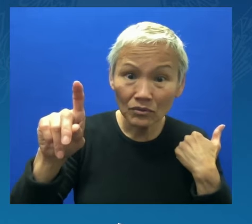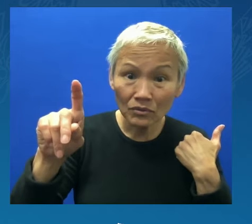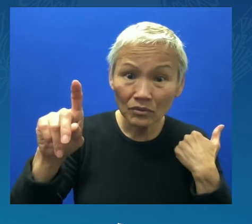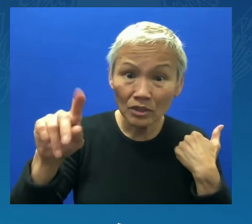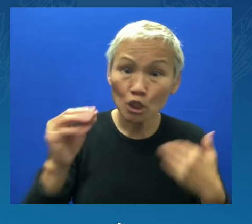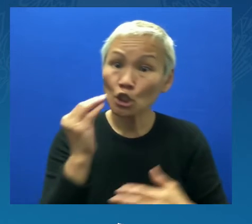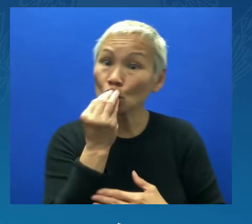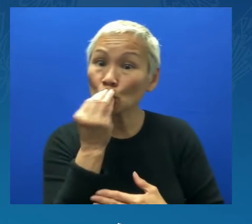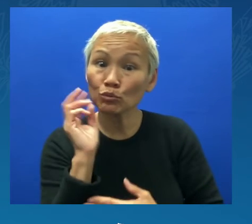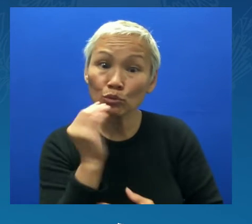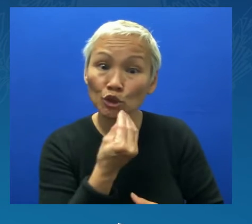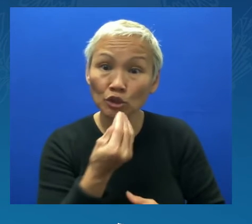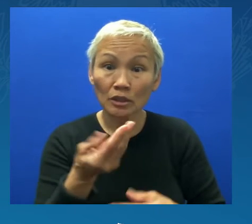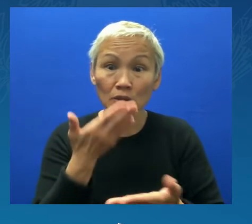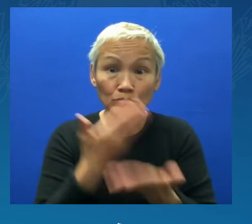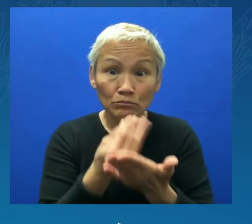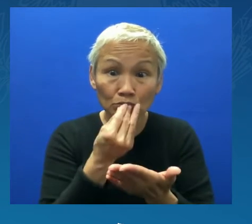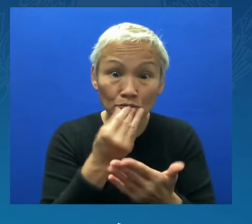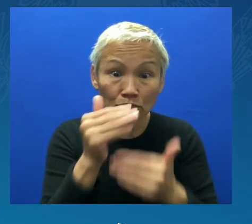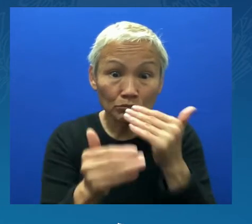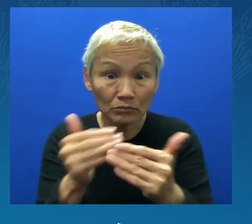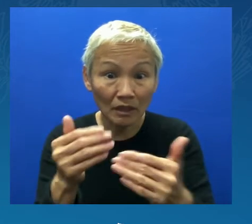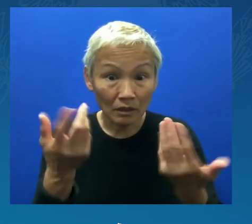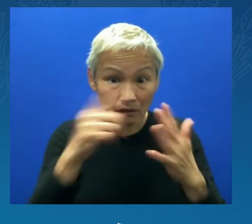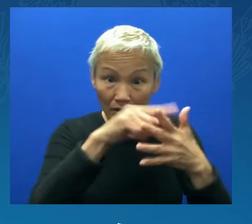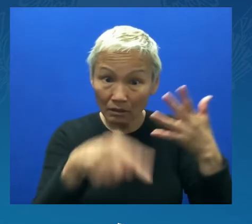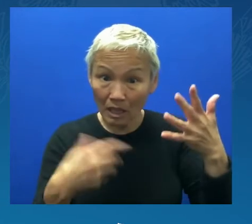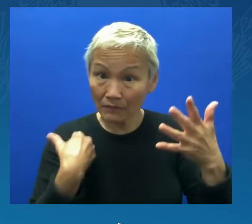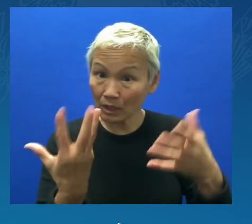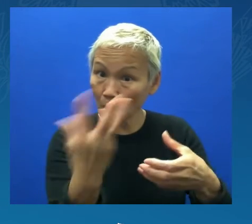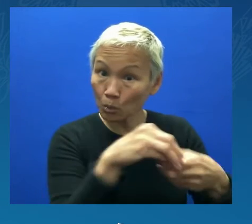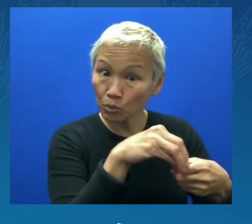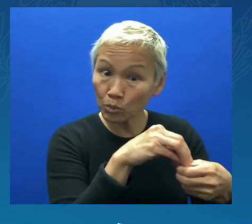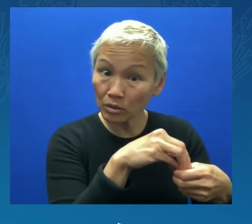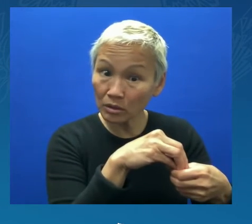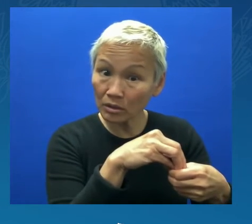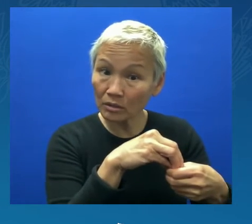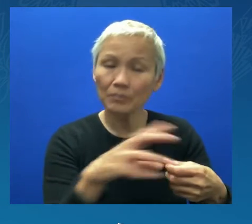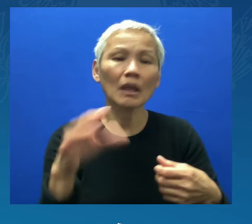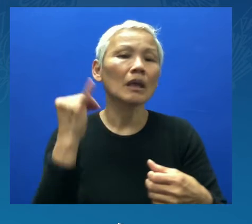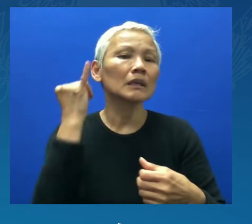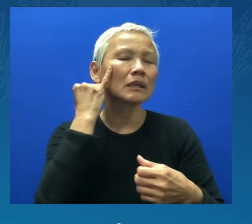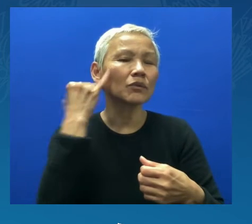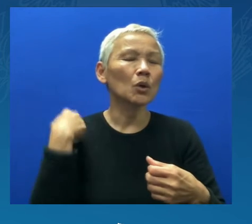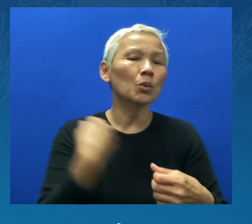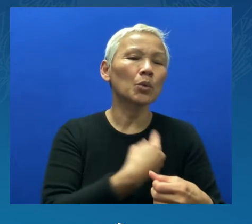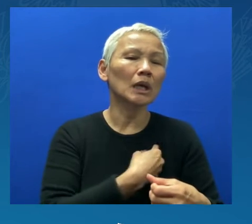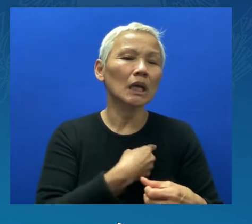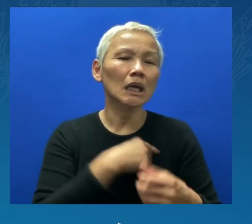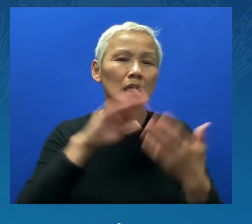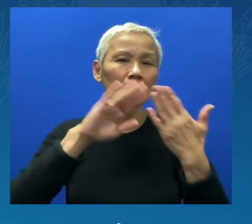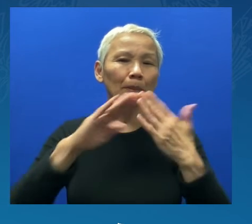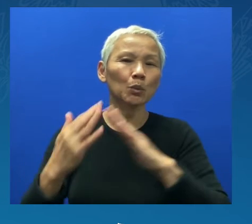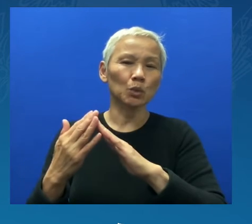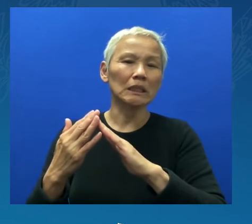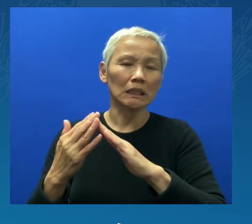And so, if we are to really commit as a community and a society to this issue, which we must,